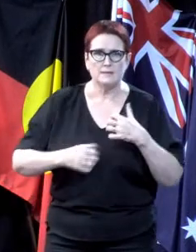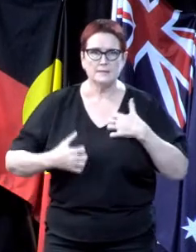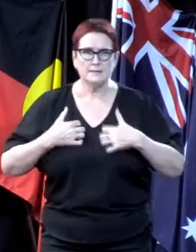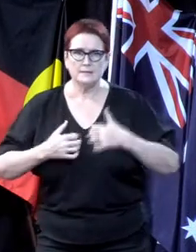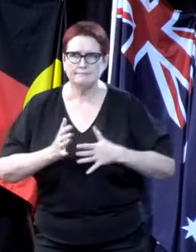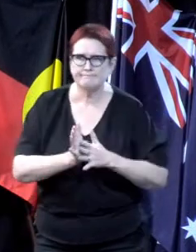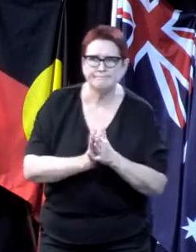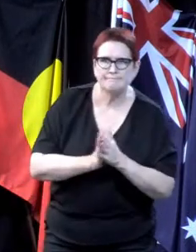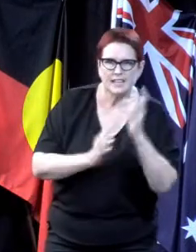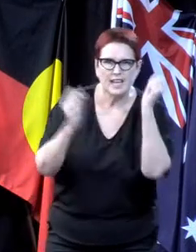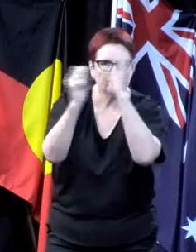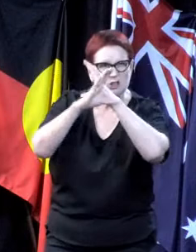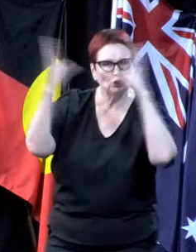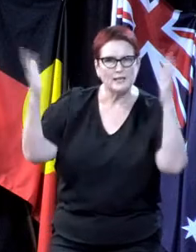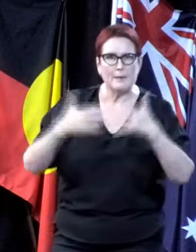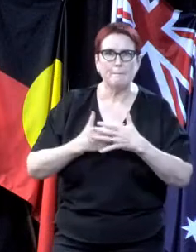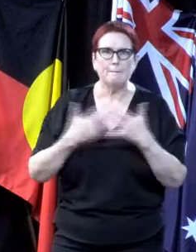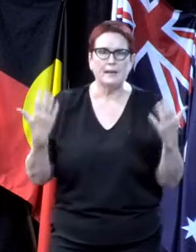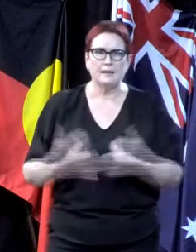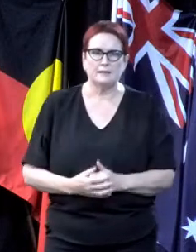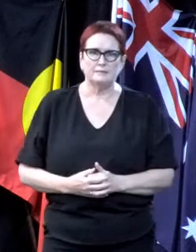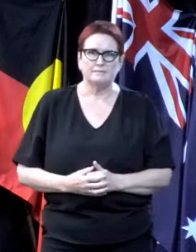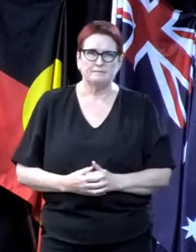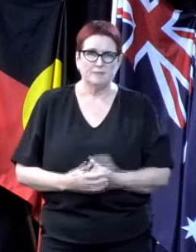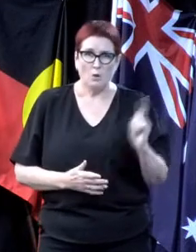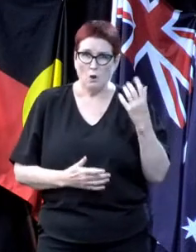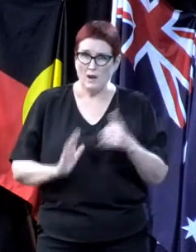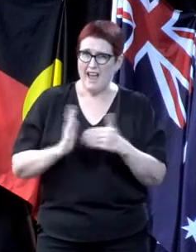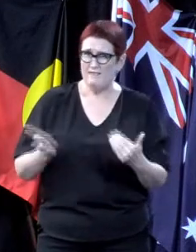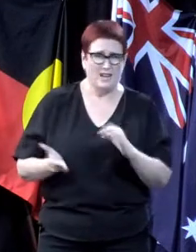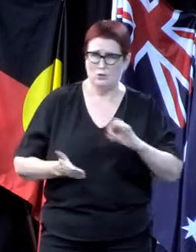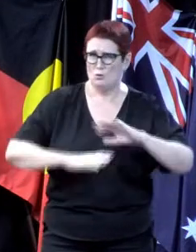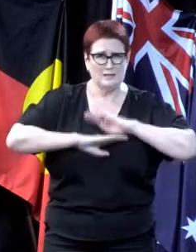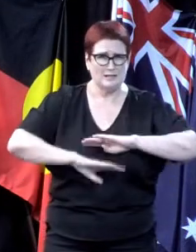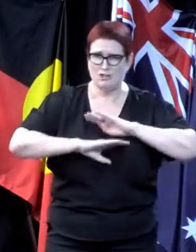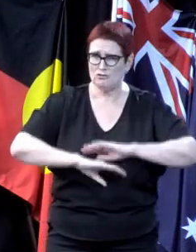We can’t possibly be happy with what we are currently doing because history has reminded us time and again